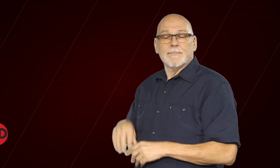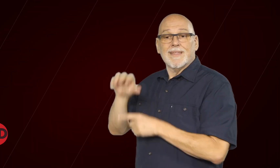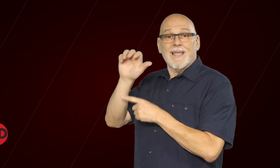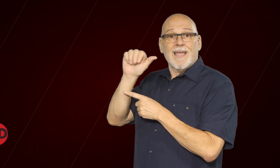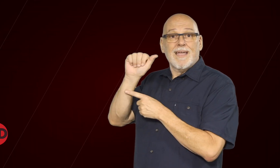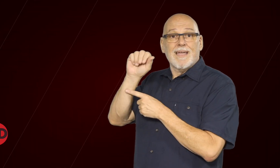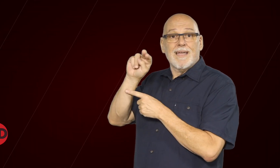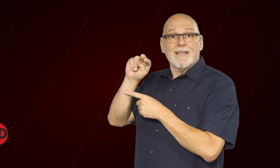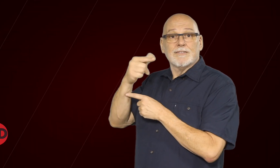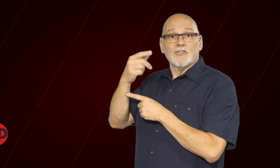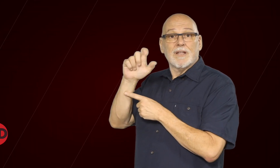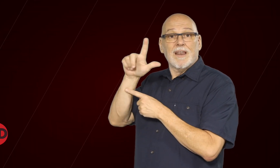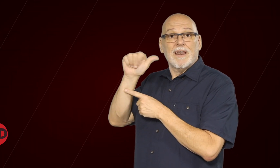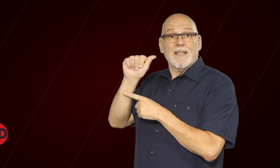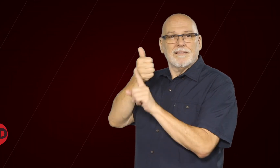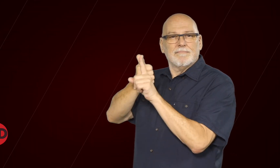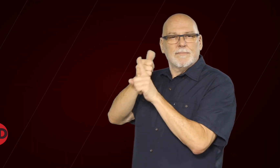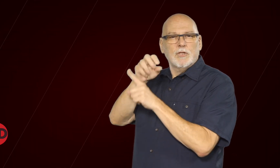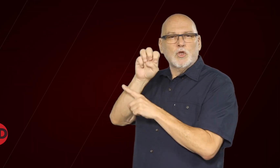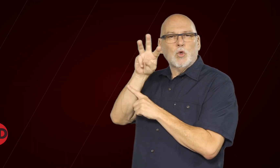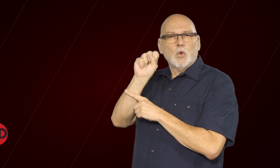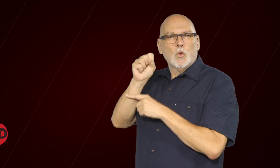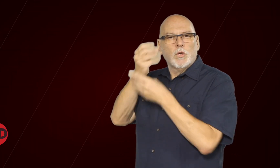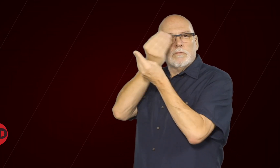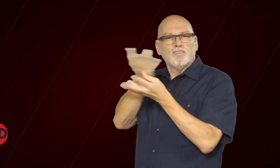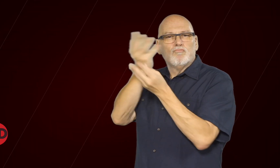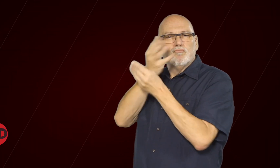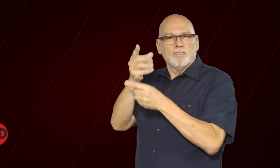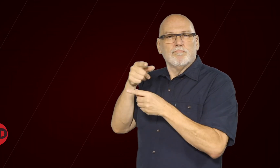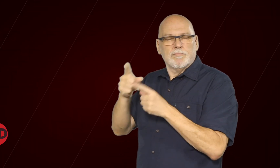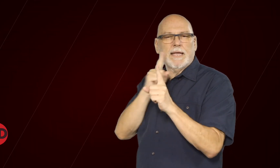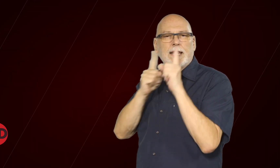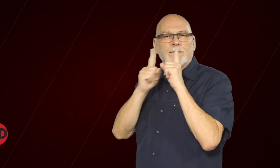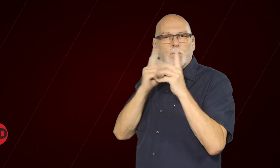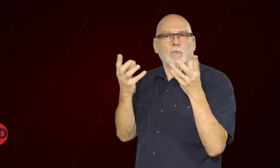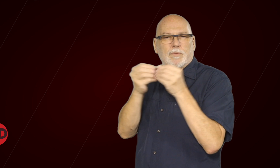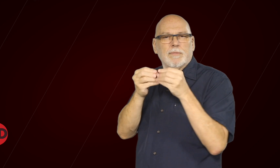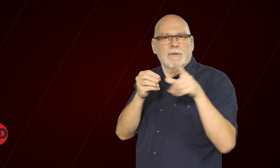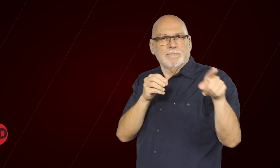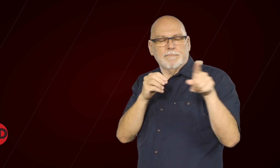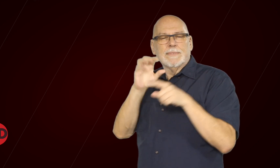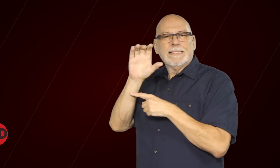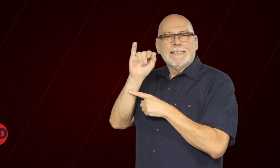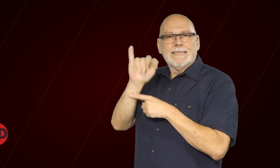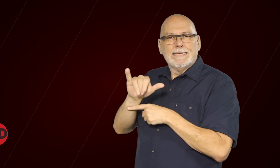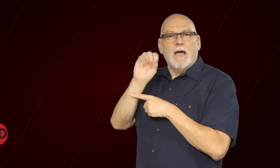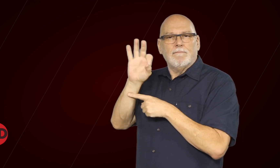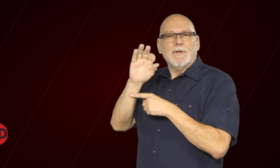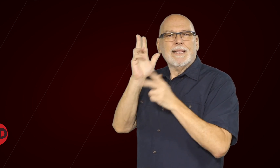[ANSELMO]: In an interview with The City of Calgary Newsroom,